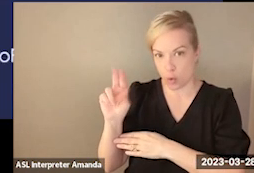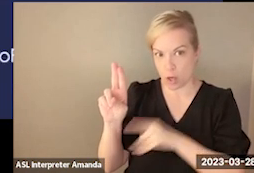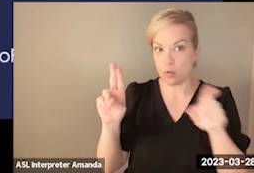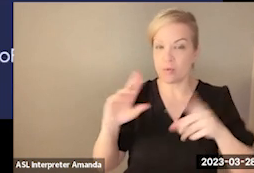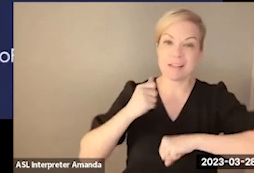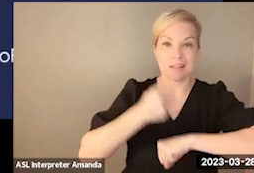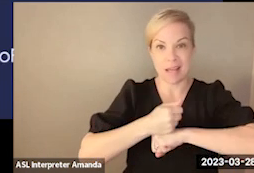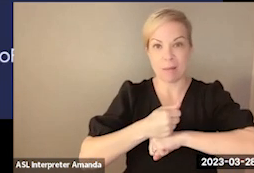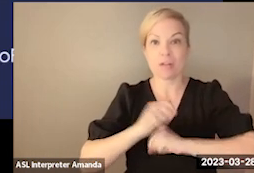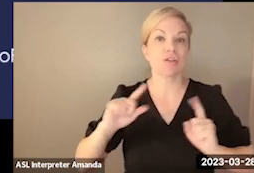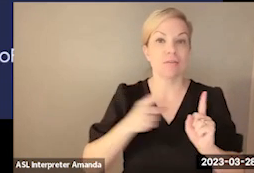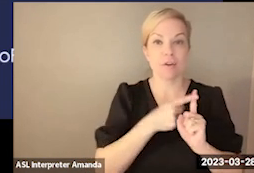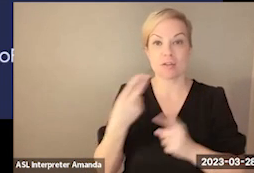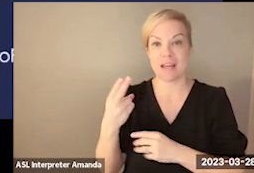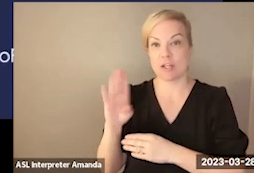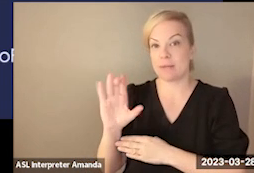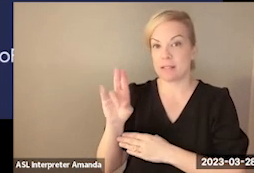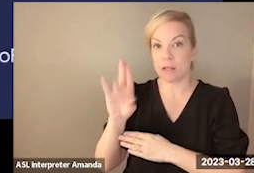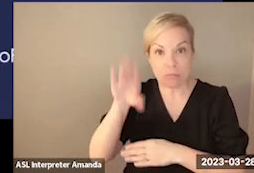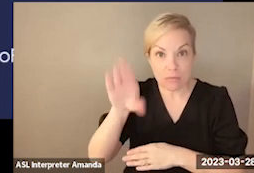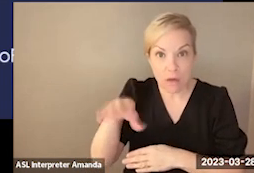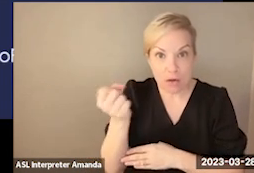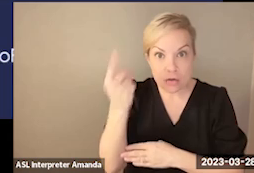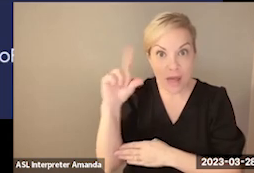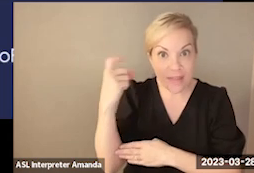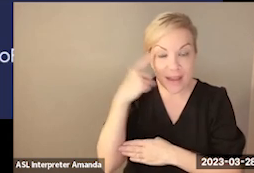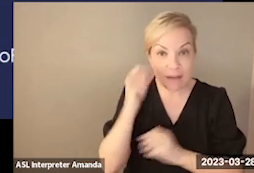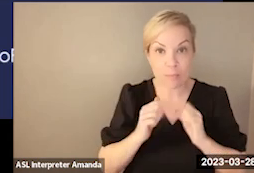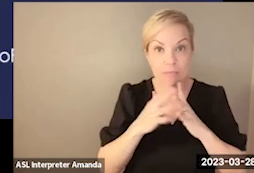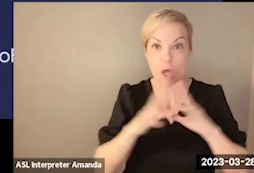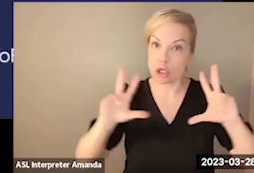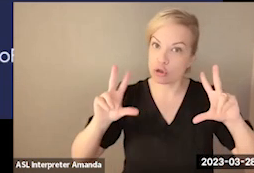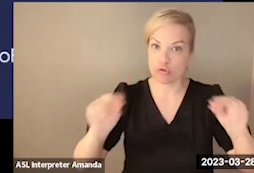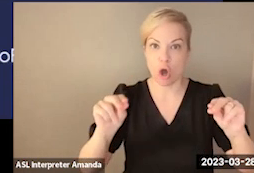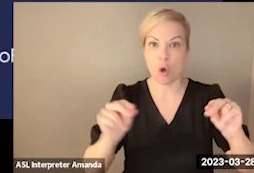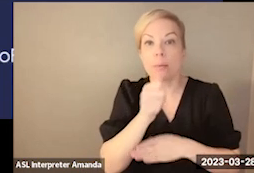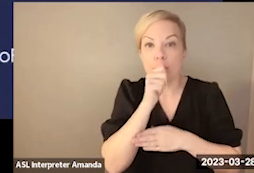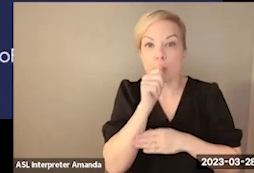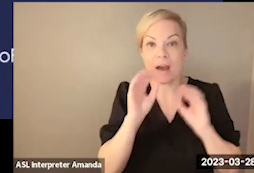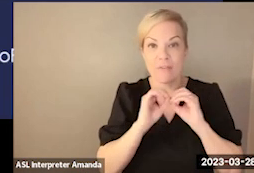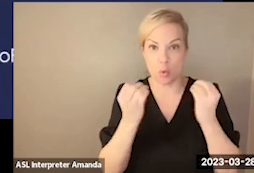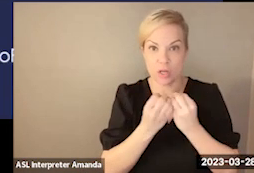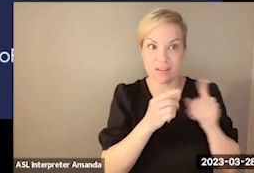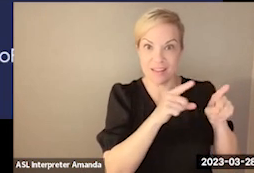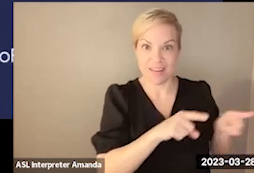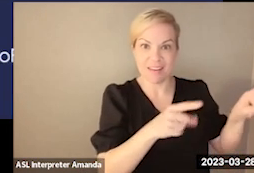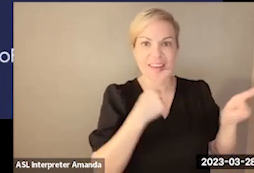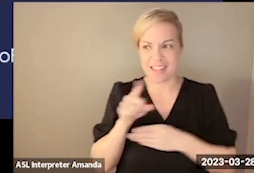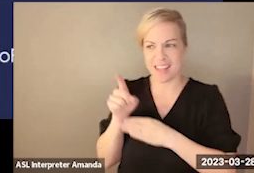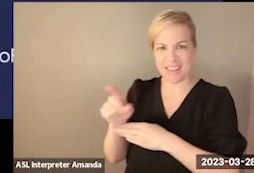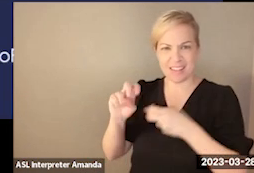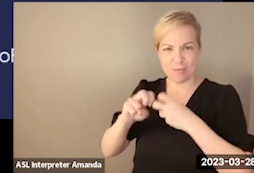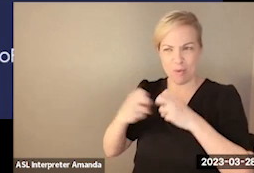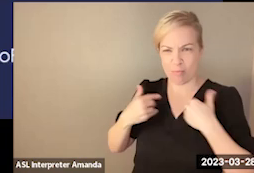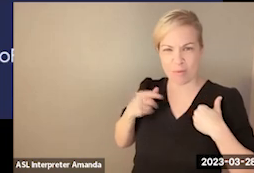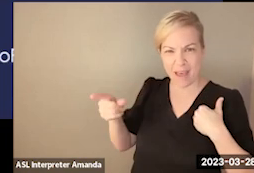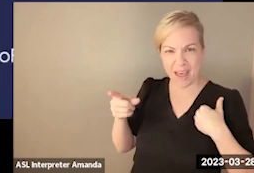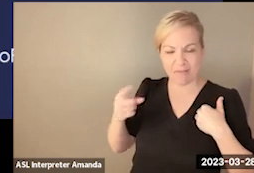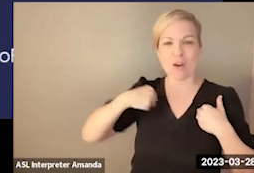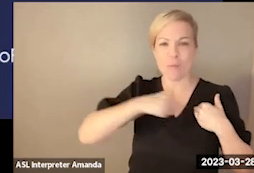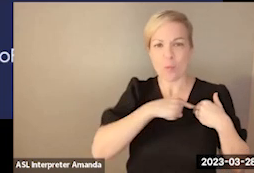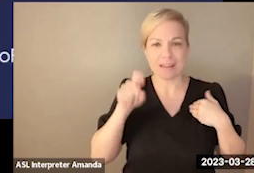Debbie Stine, Science & Technology Policy Academy: the it wasn't the government who did this, but it was private organizations that they said, hey, we need to solve this problem, and we're going to establish Hbc. Use.